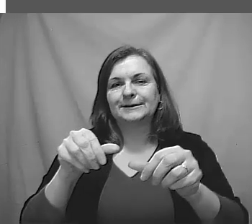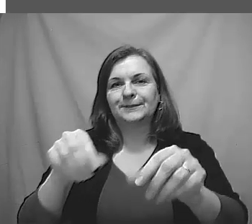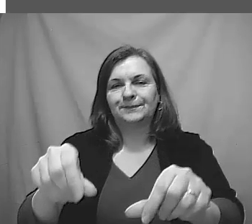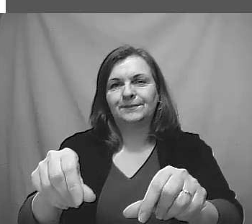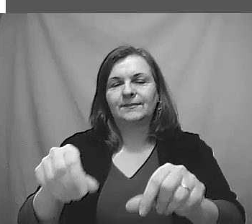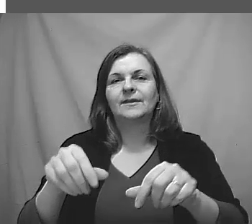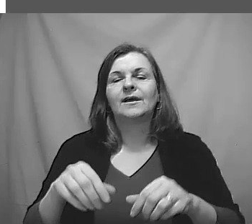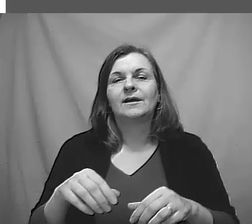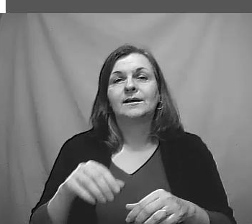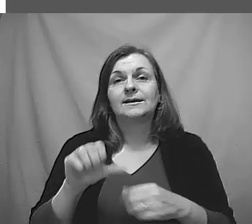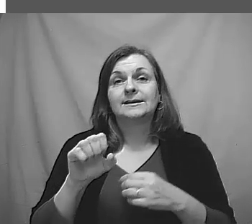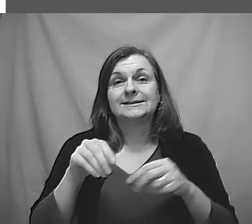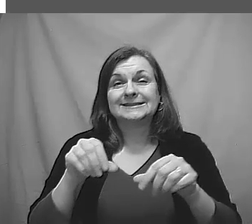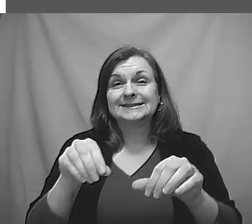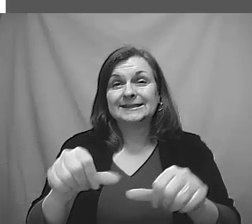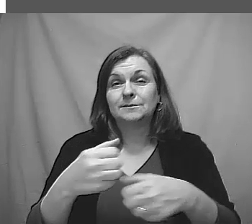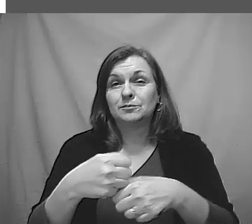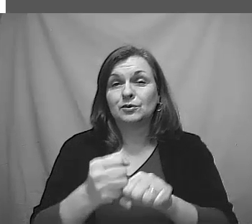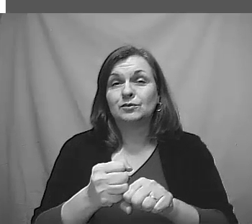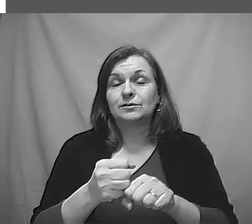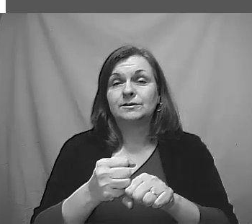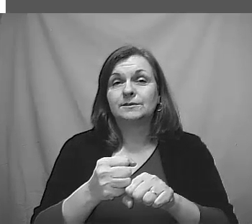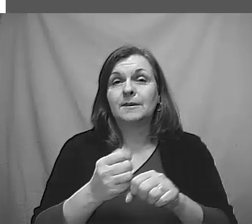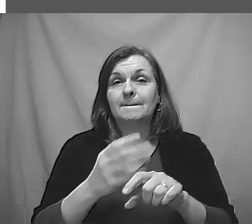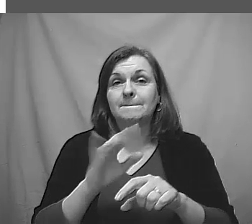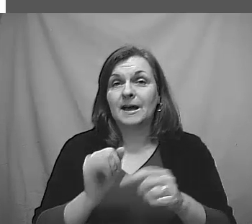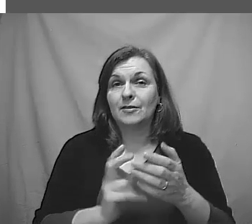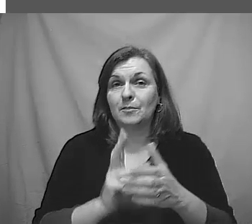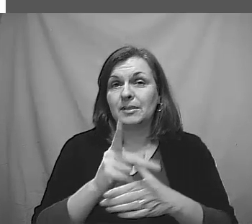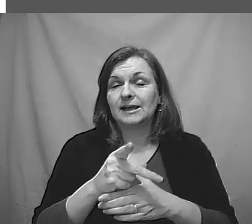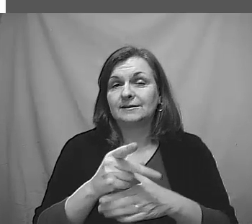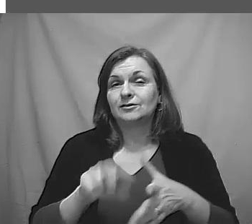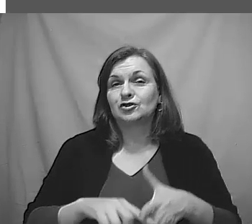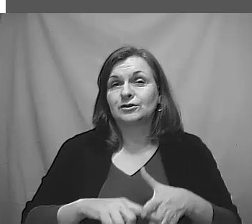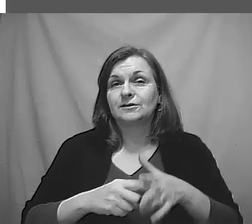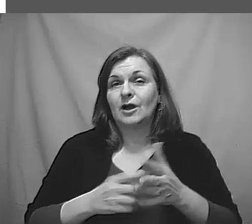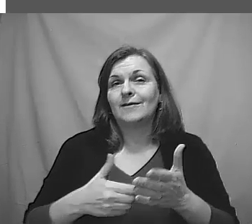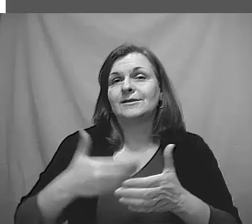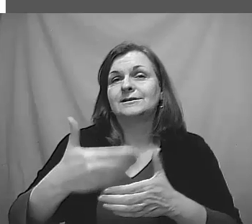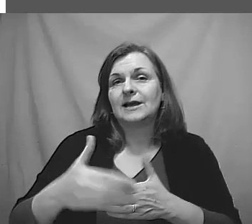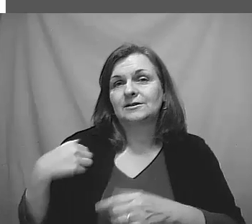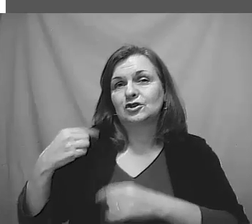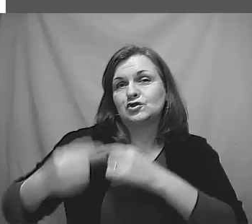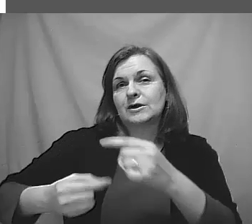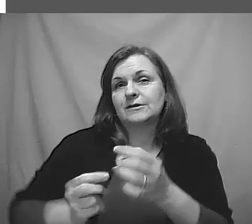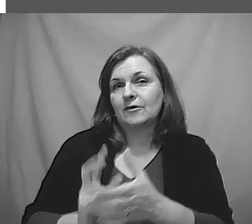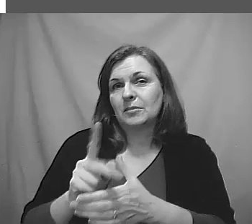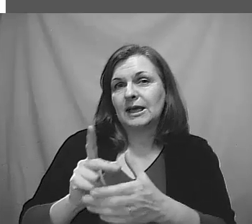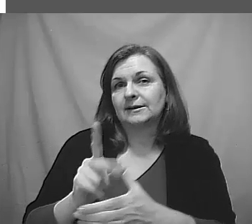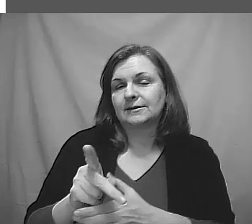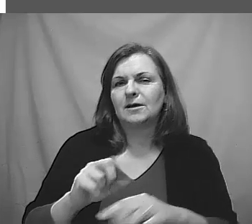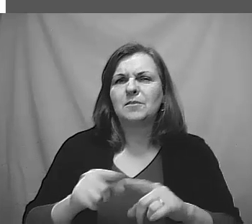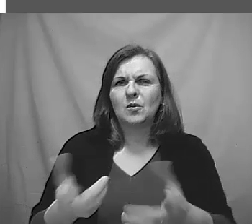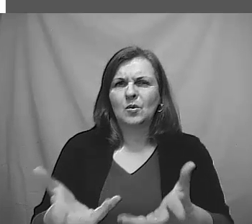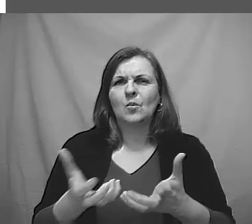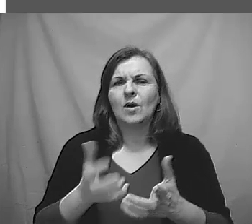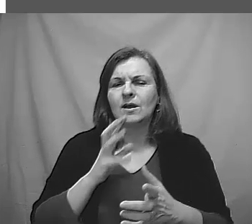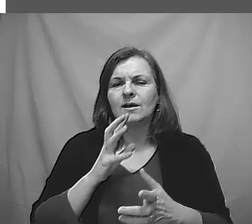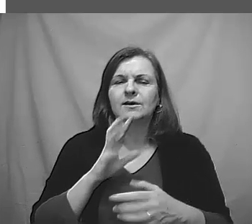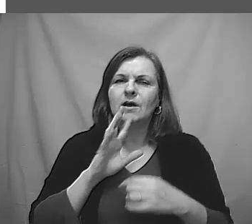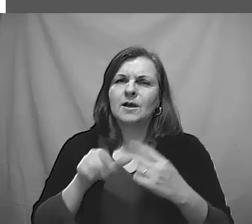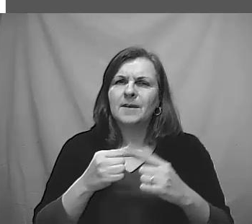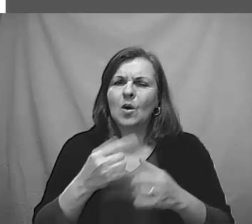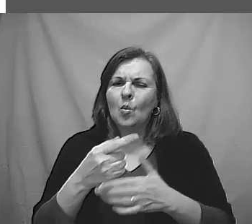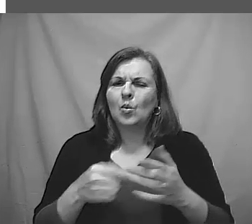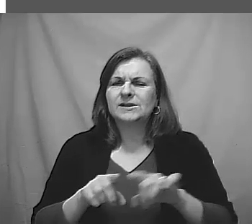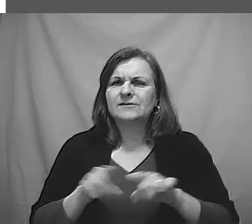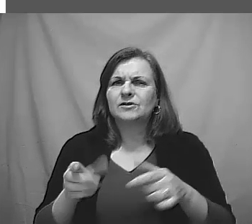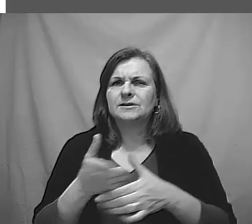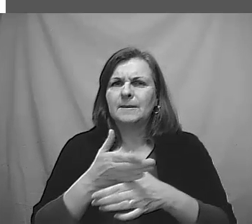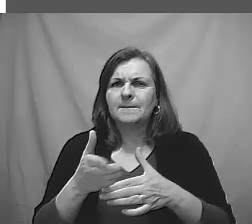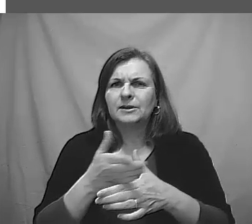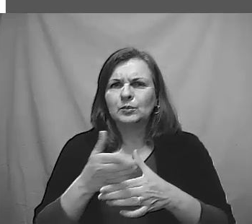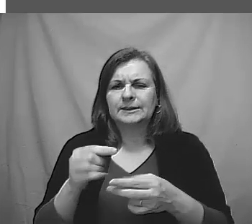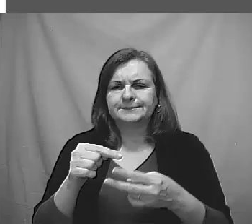seeds are produced during reproduction and plants as the start of the next generation but